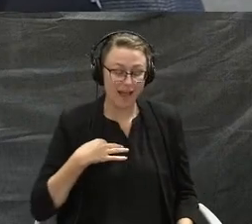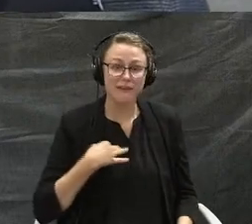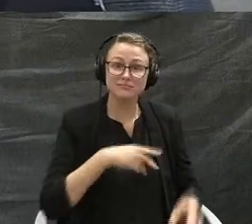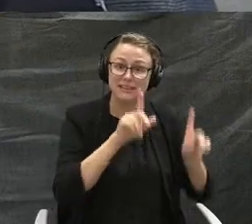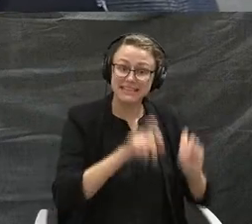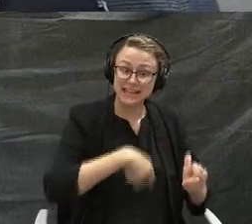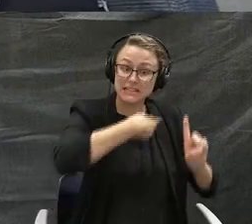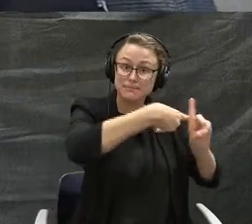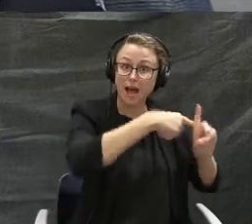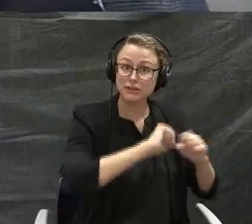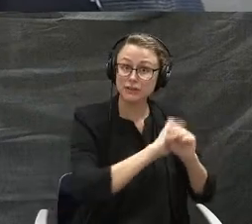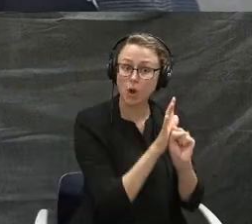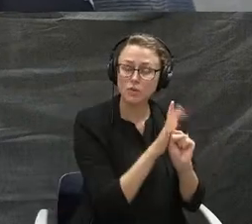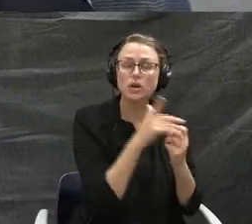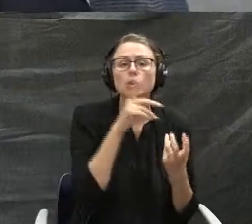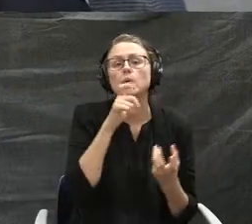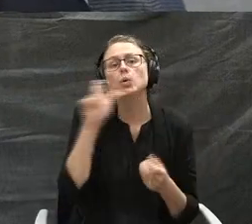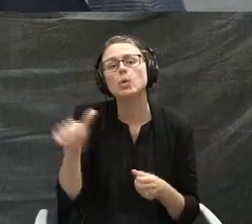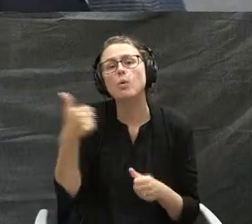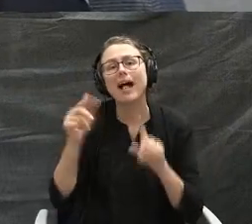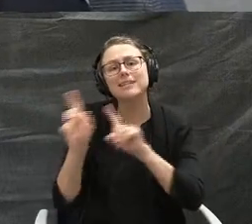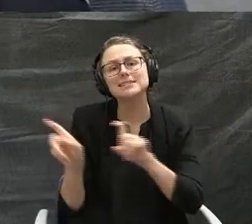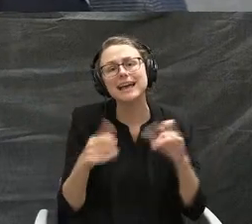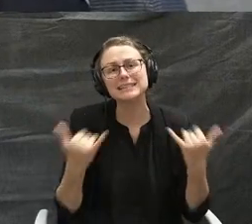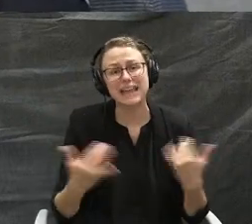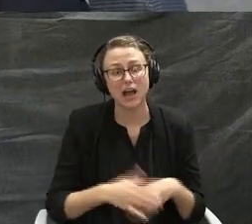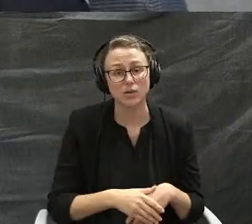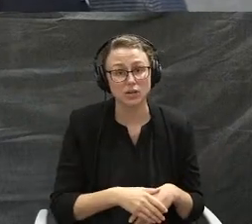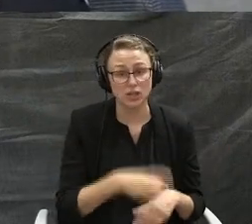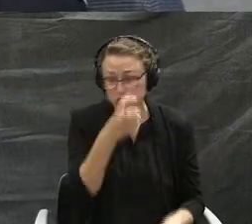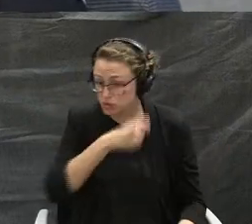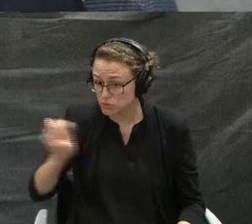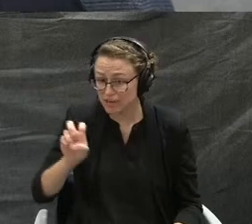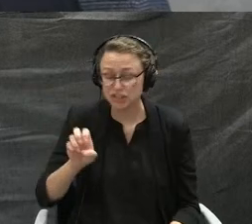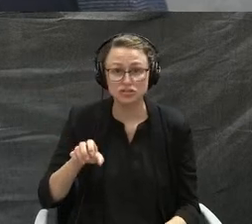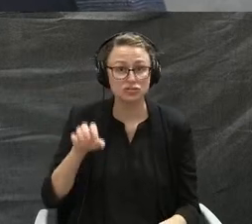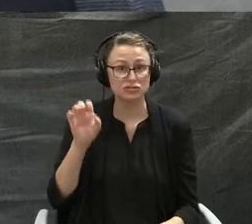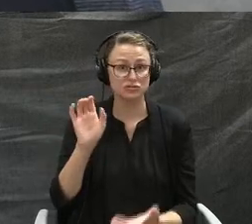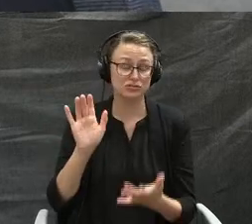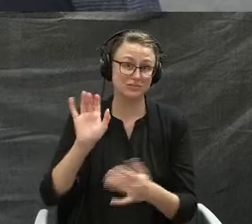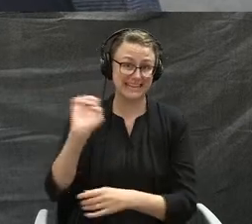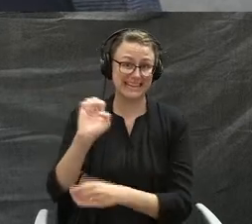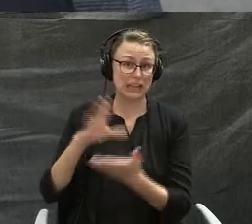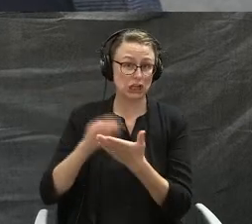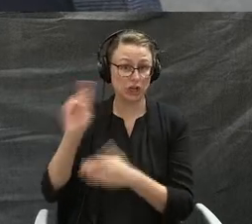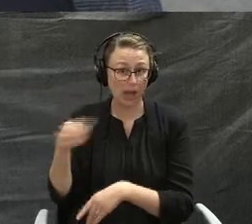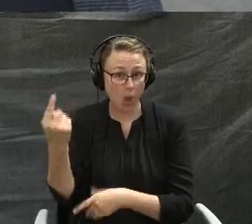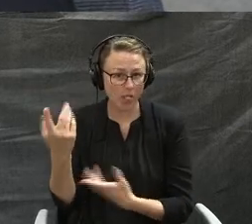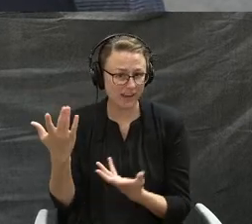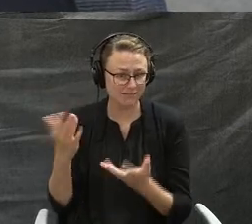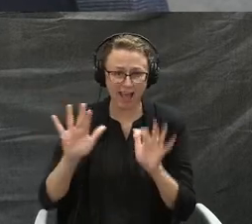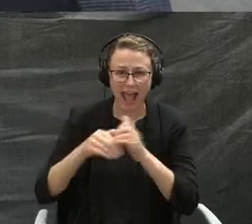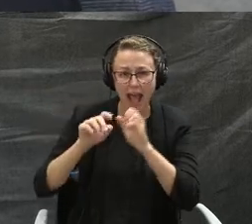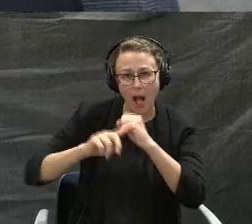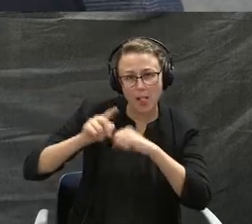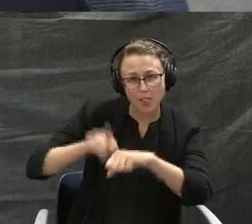tested, do we move to E learning and if so, for how long? Does that mean students may be toggling back and forth between